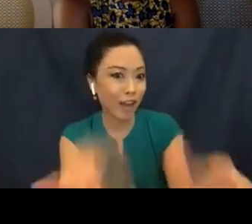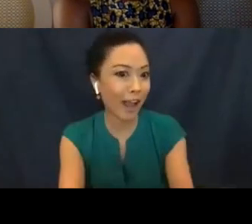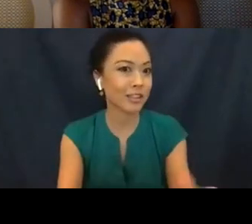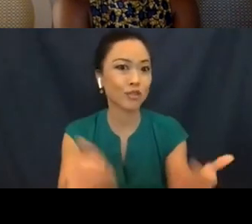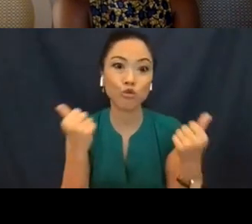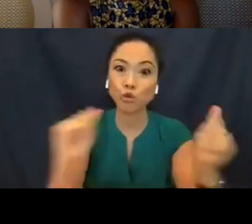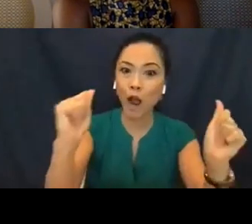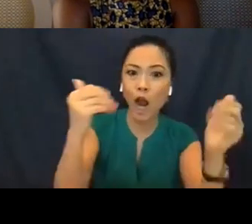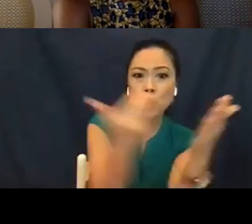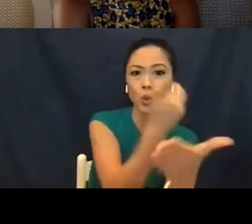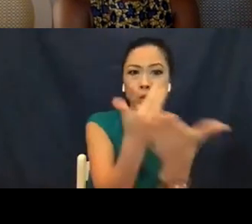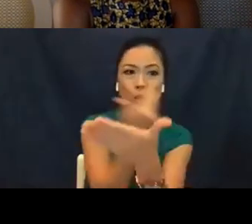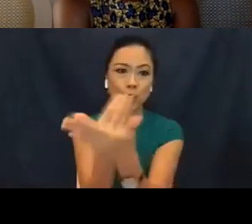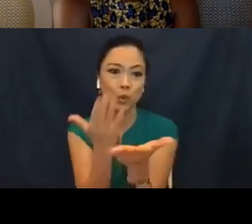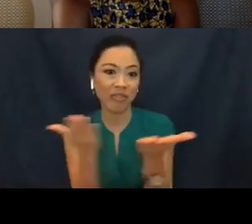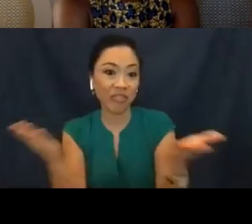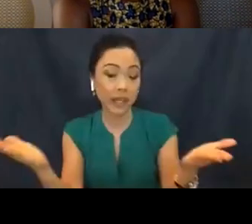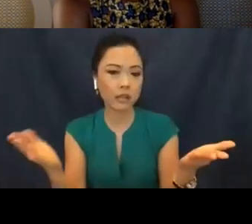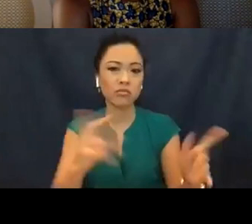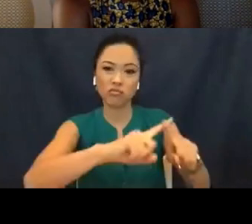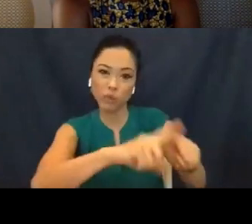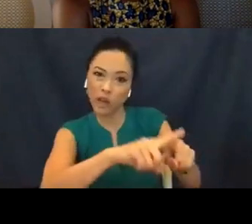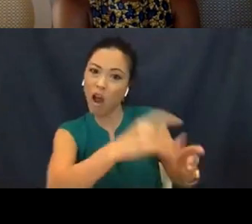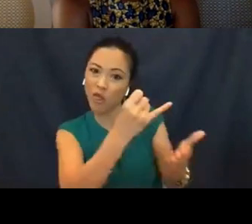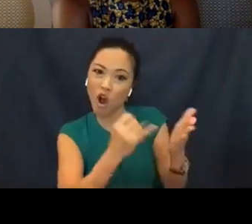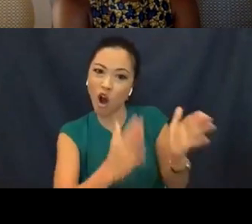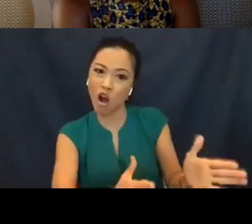to do. Lane, you started talking about this is a little